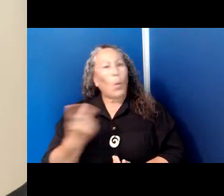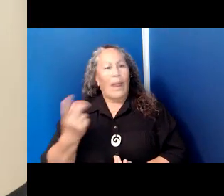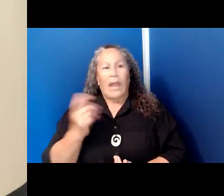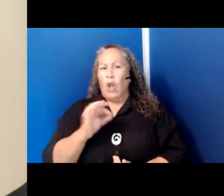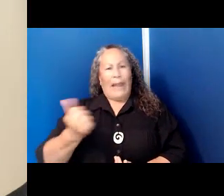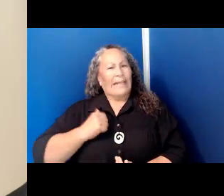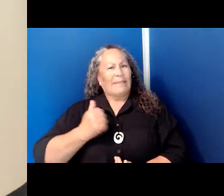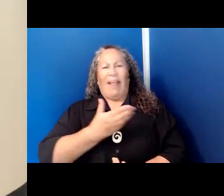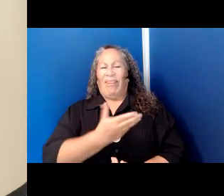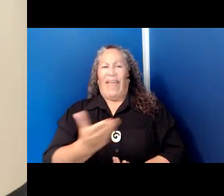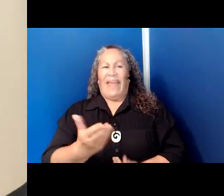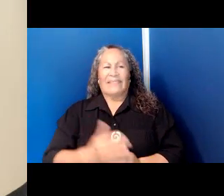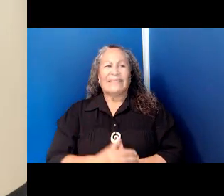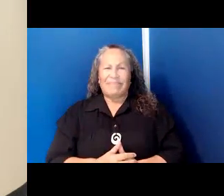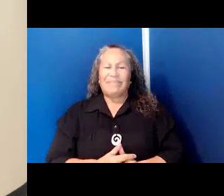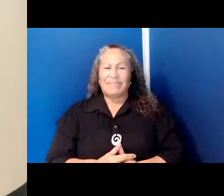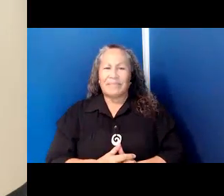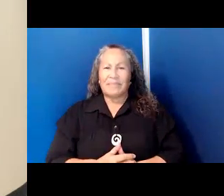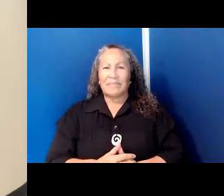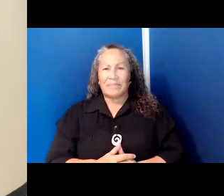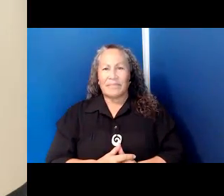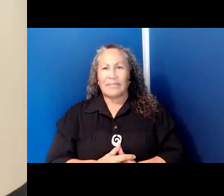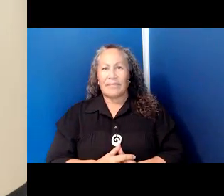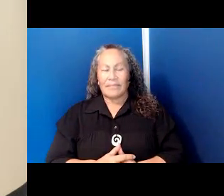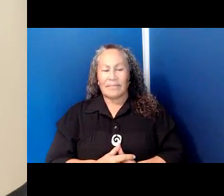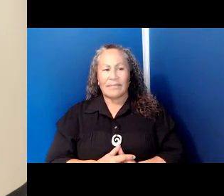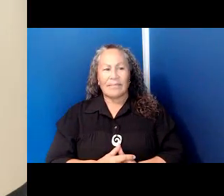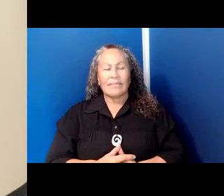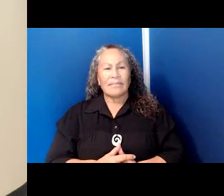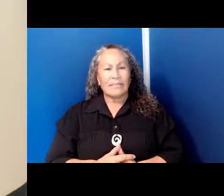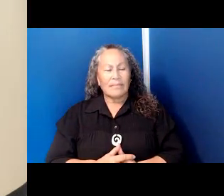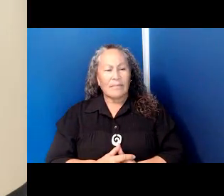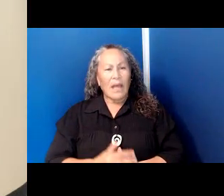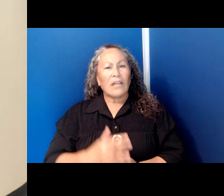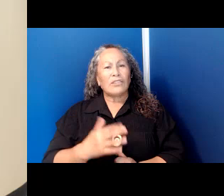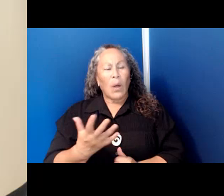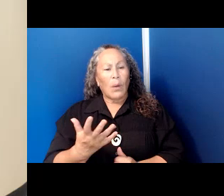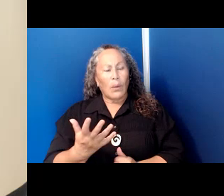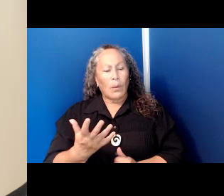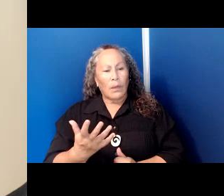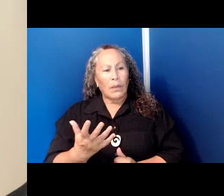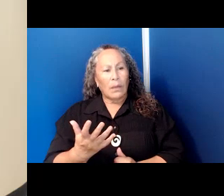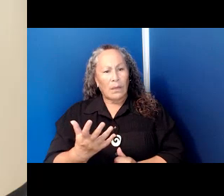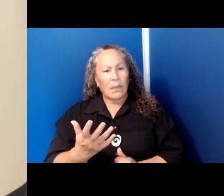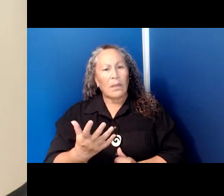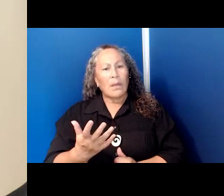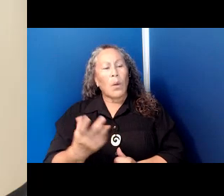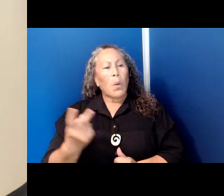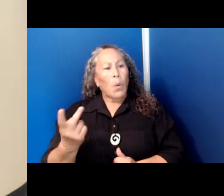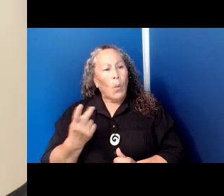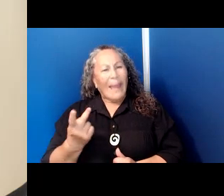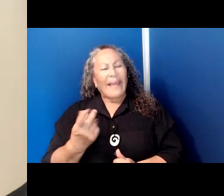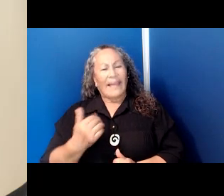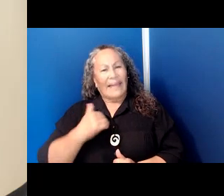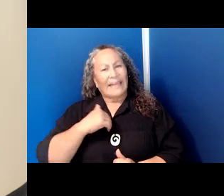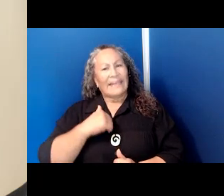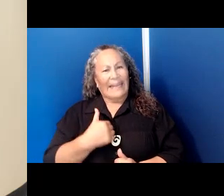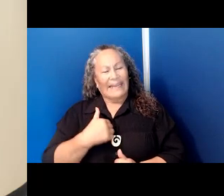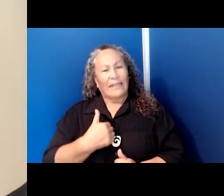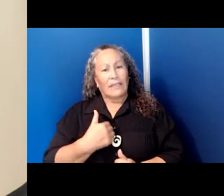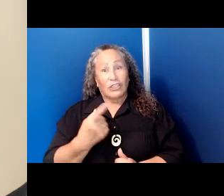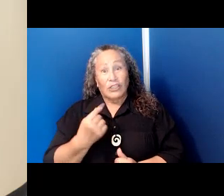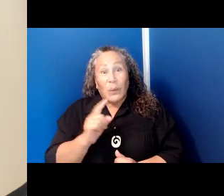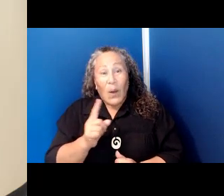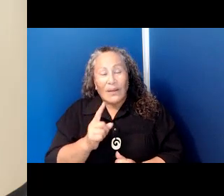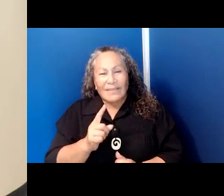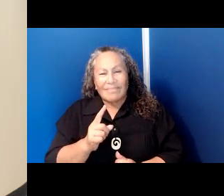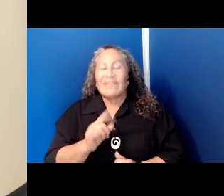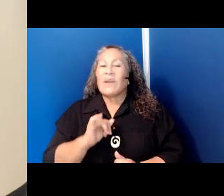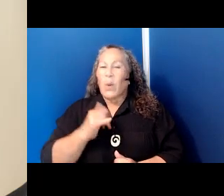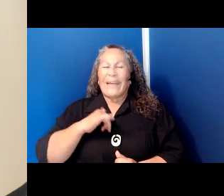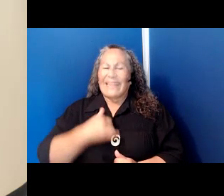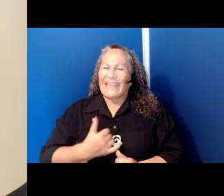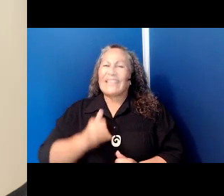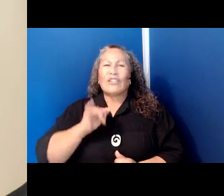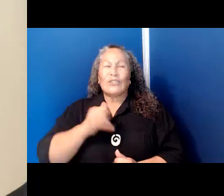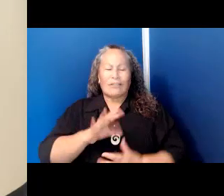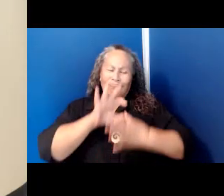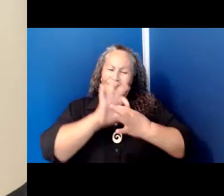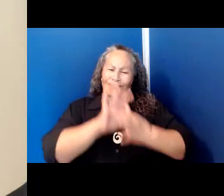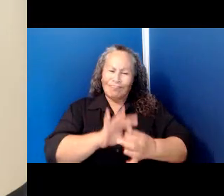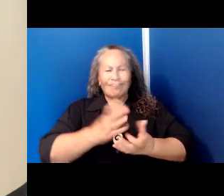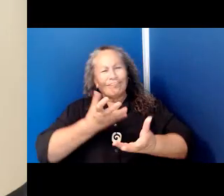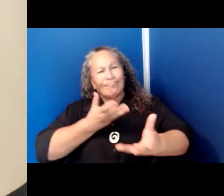and our plans went out of the window, and we needed just go with the flow and take time